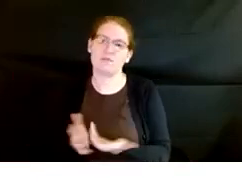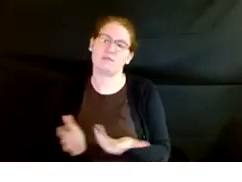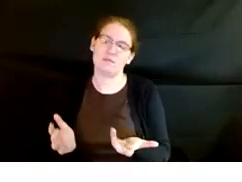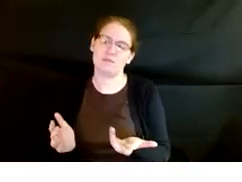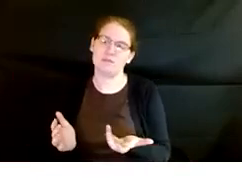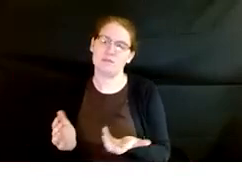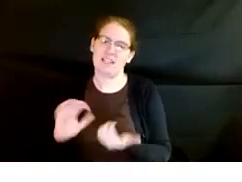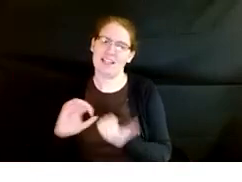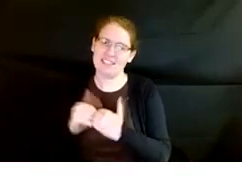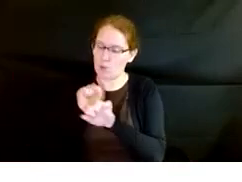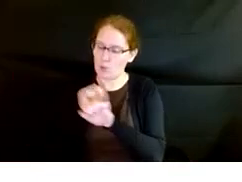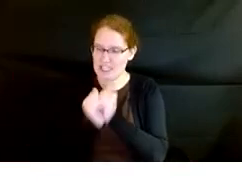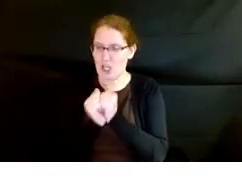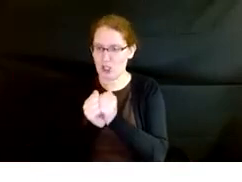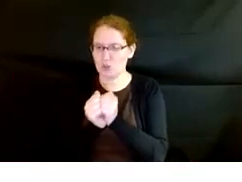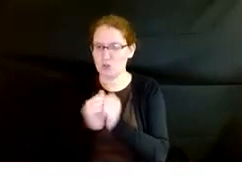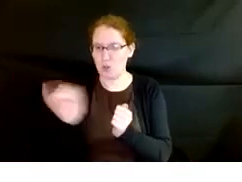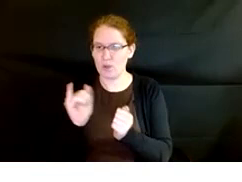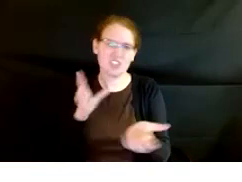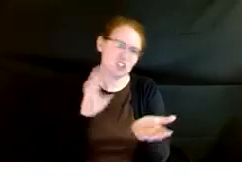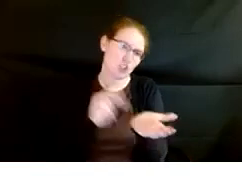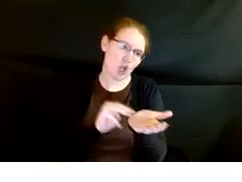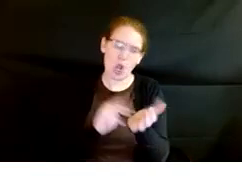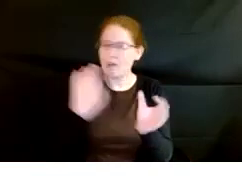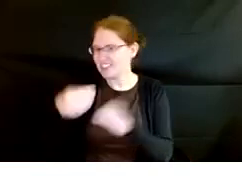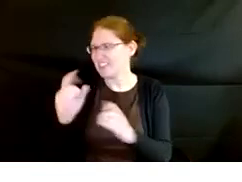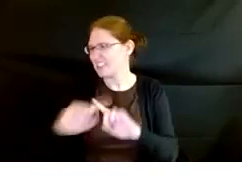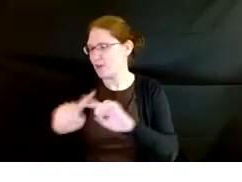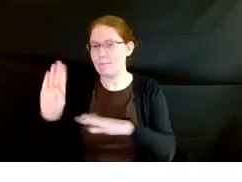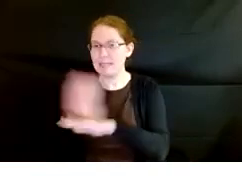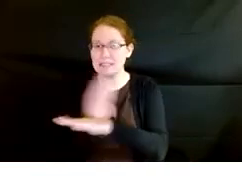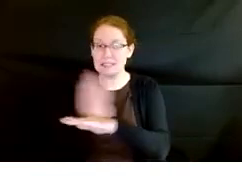you know doctors' offices and other businesses are allowed to have these rules that protect health